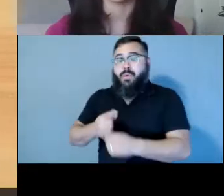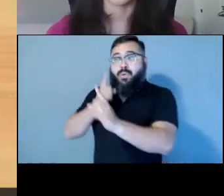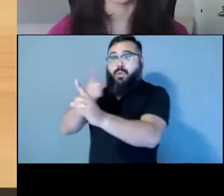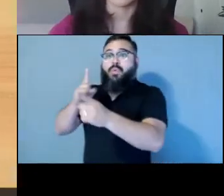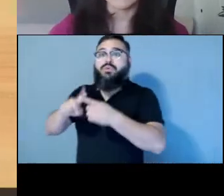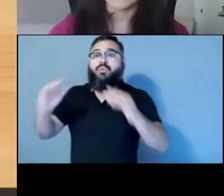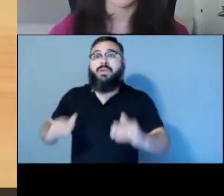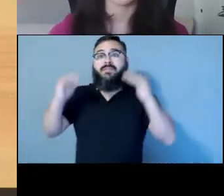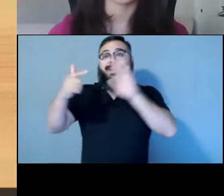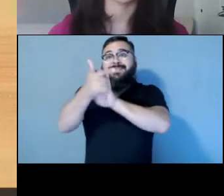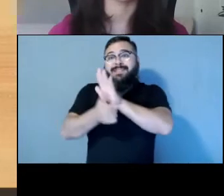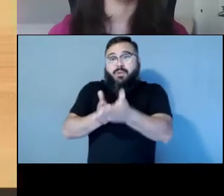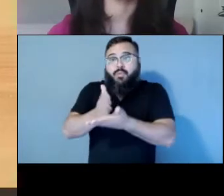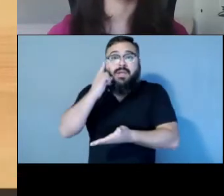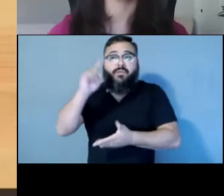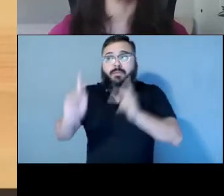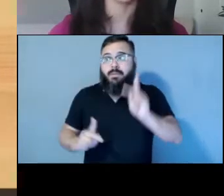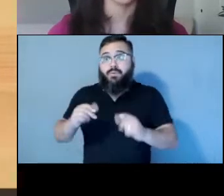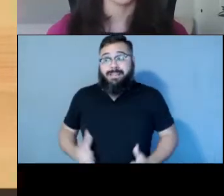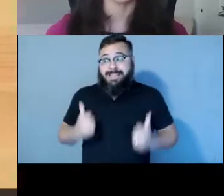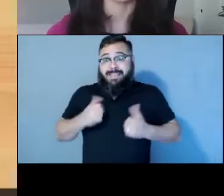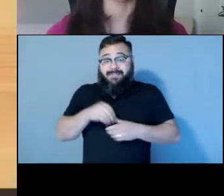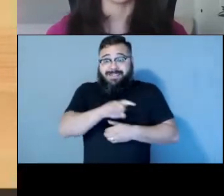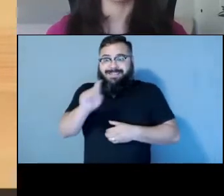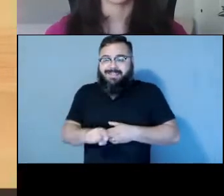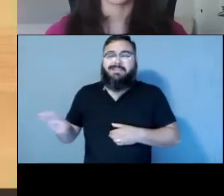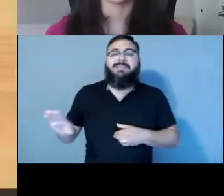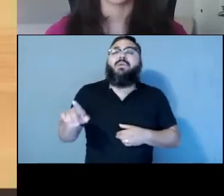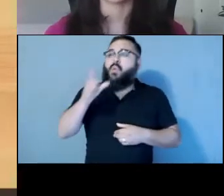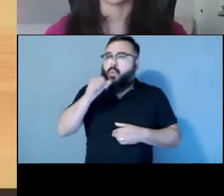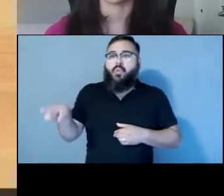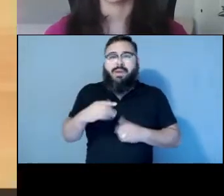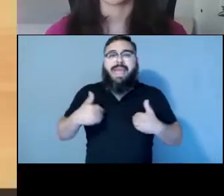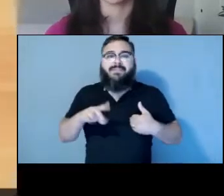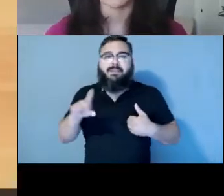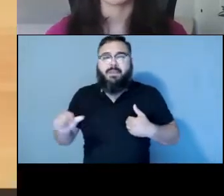of Texans with disabilities. We are a non-profit organization and as part of that,